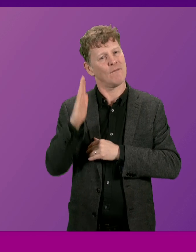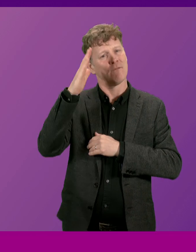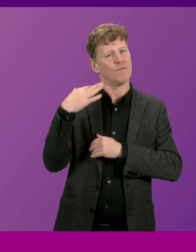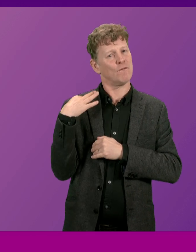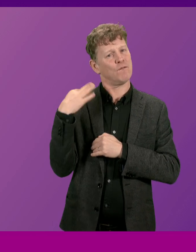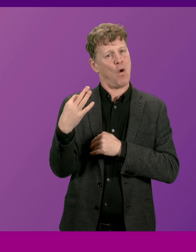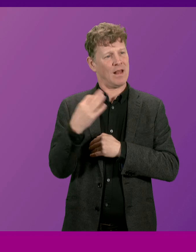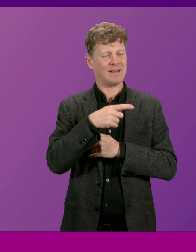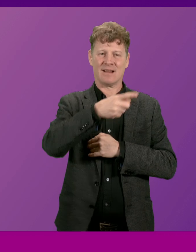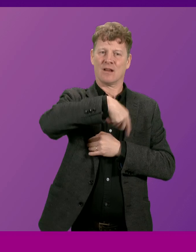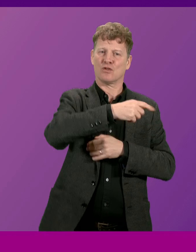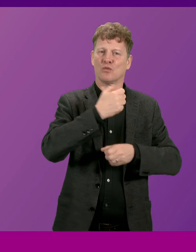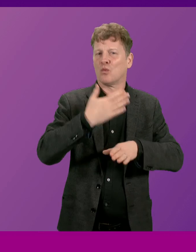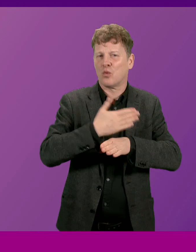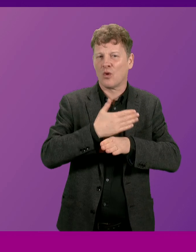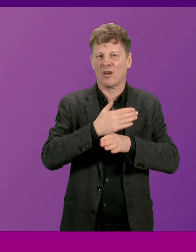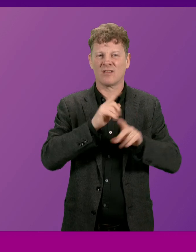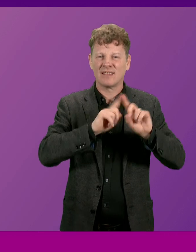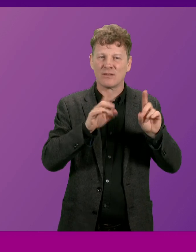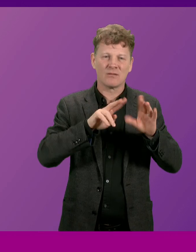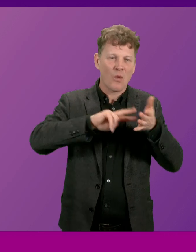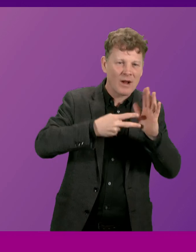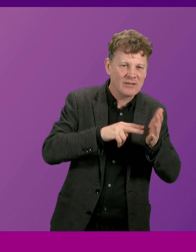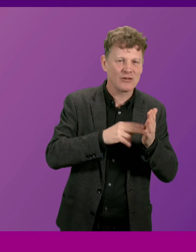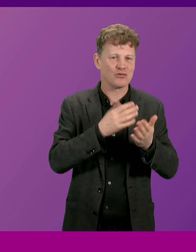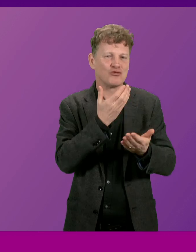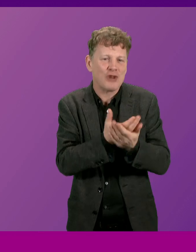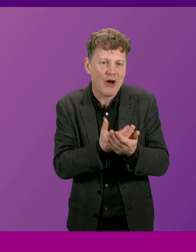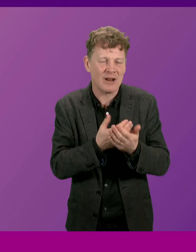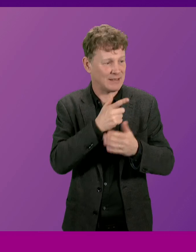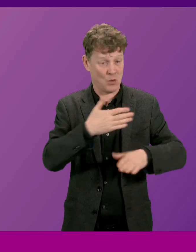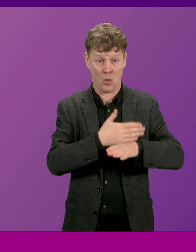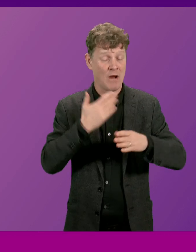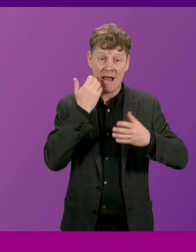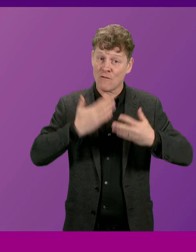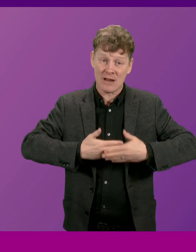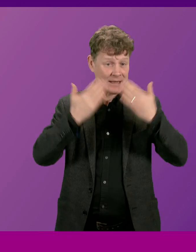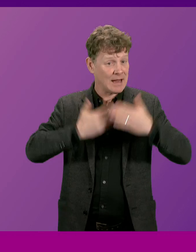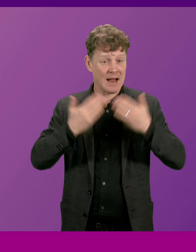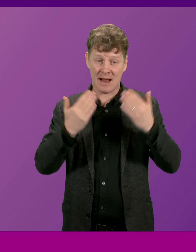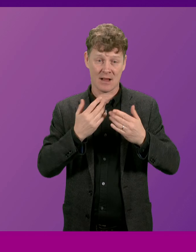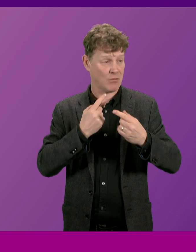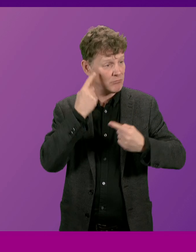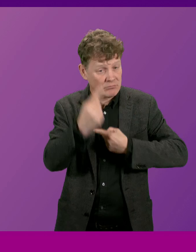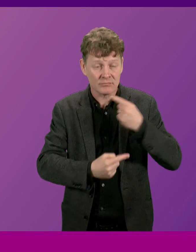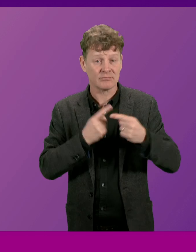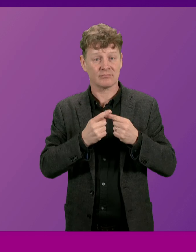day in, day out, 24/7 and 365 days a year, will also be there to help people in times of need